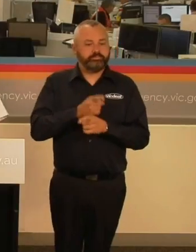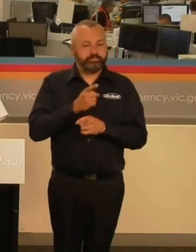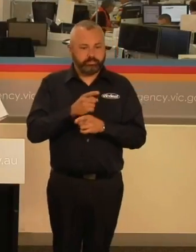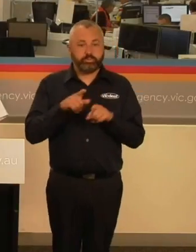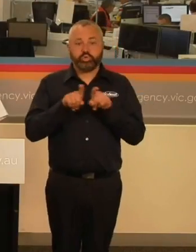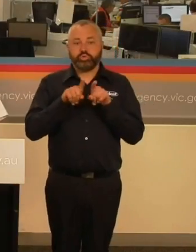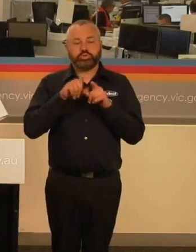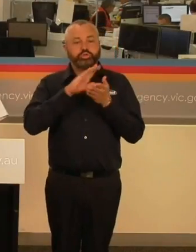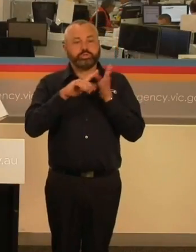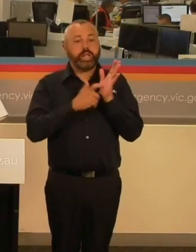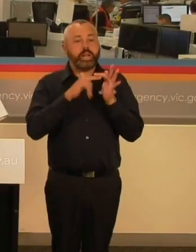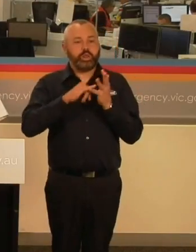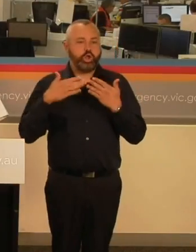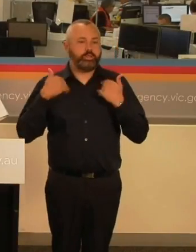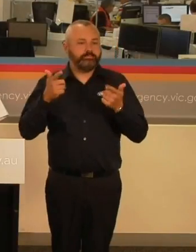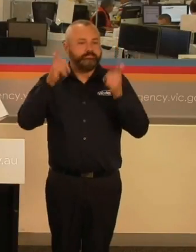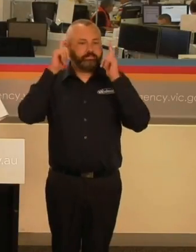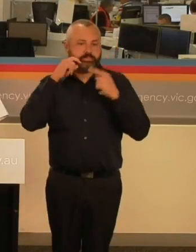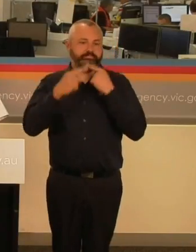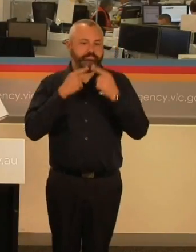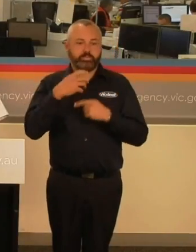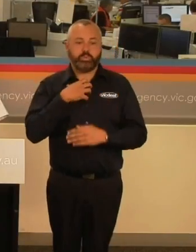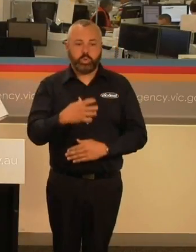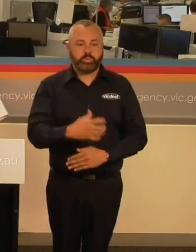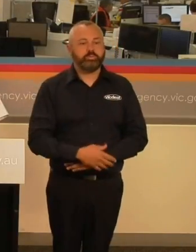best to give you the latest information on what Victoria will experience